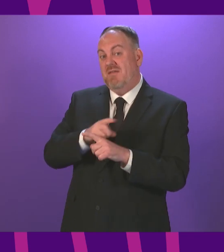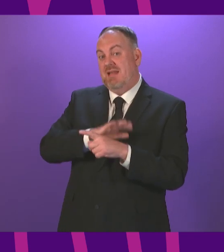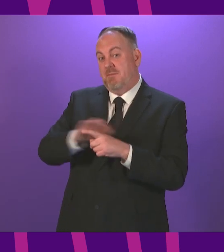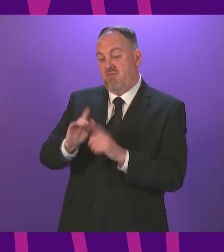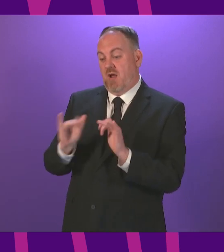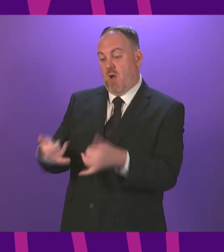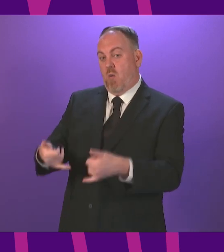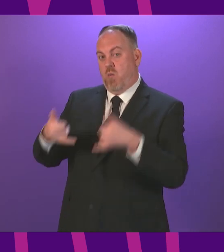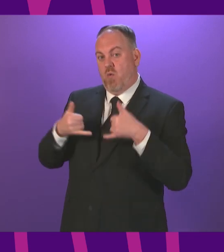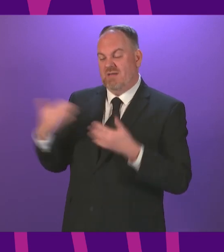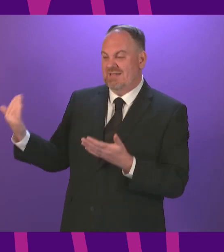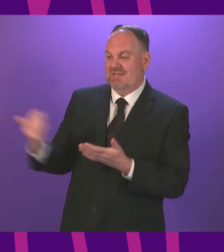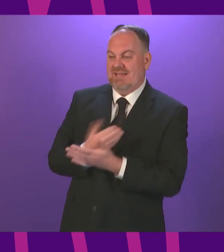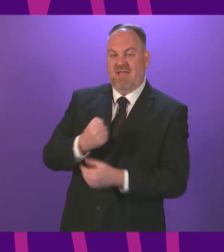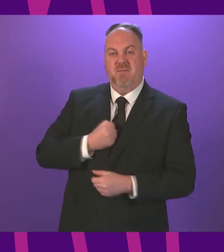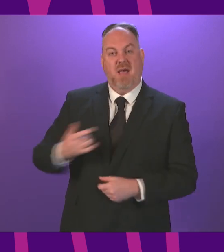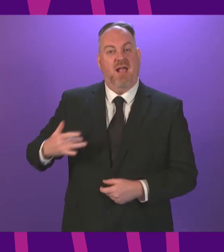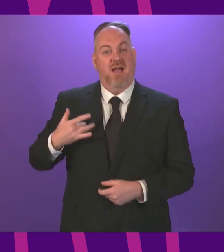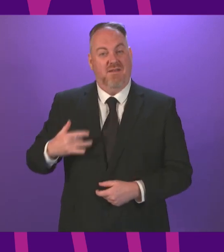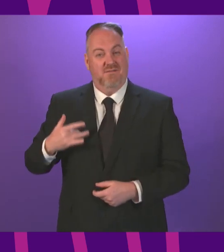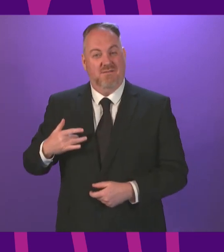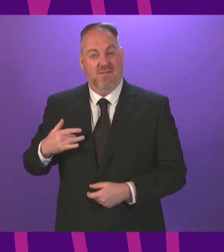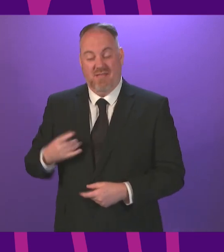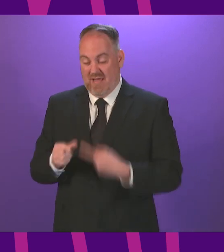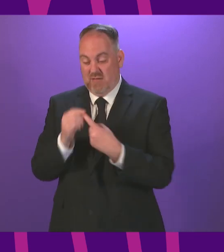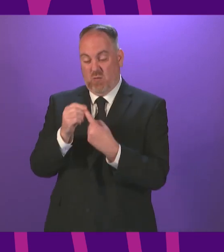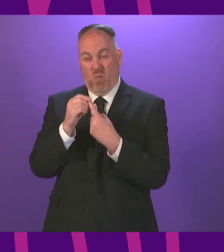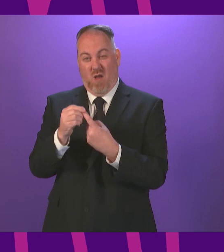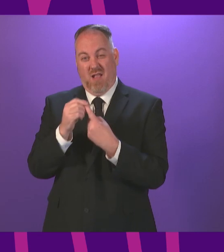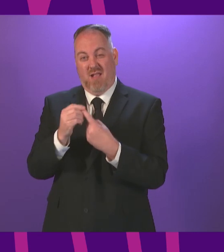That is just one life that the prince helped to save. There will be countless others